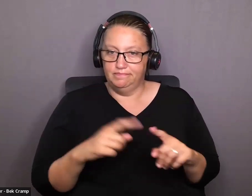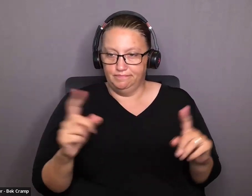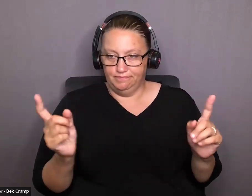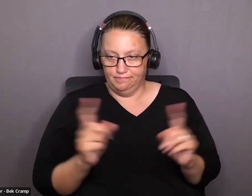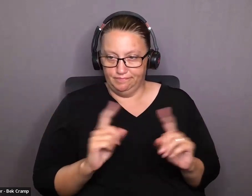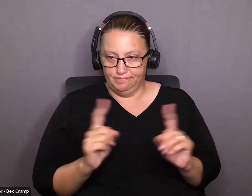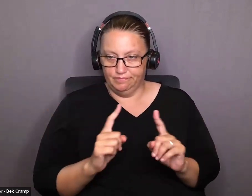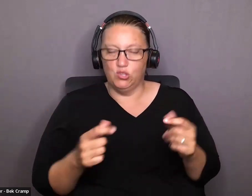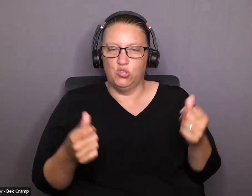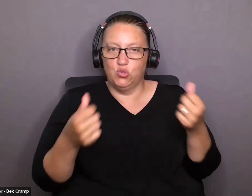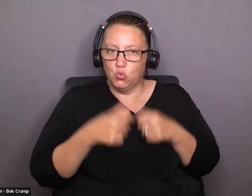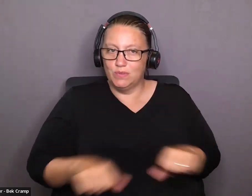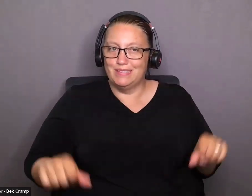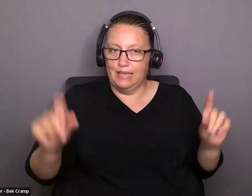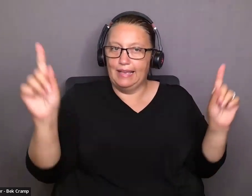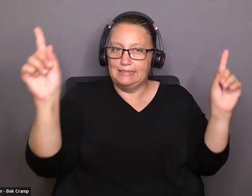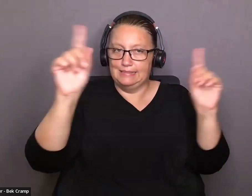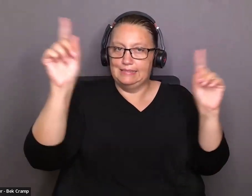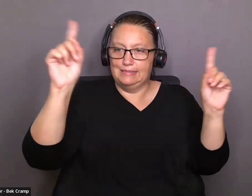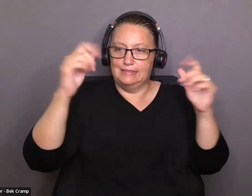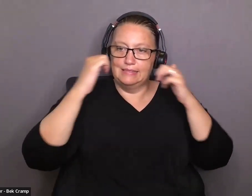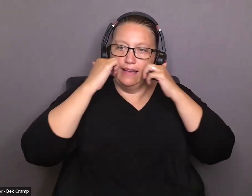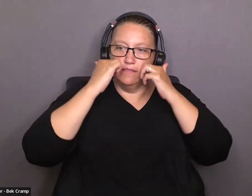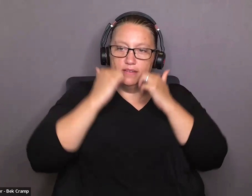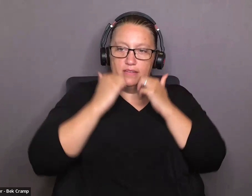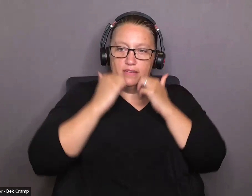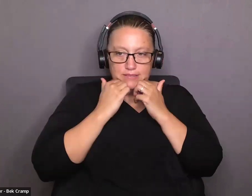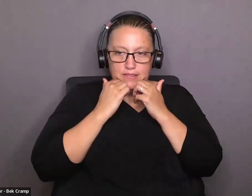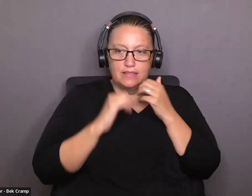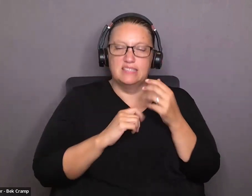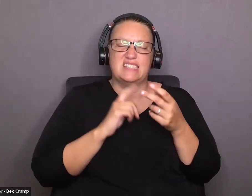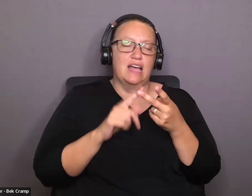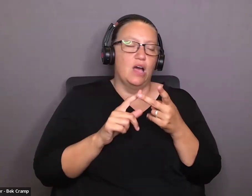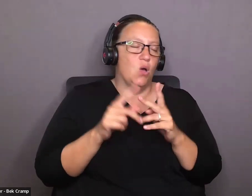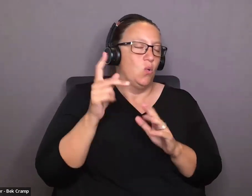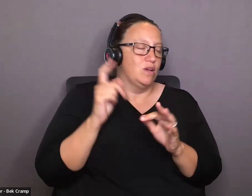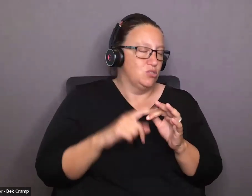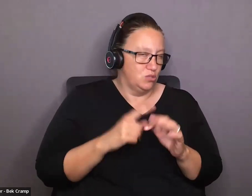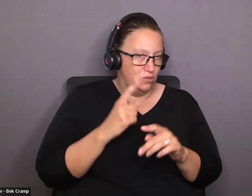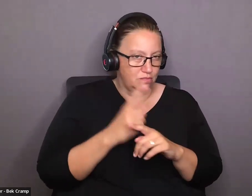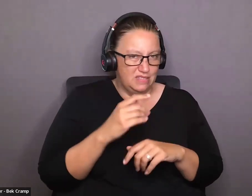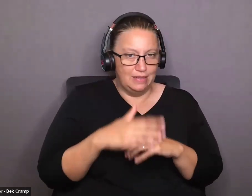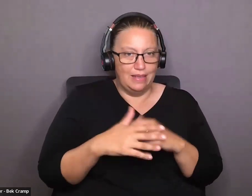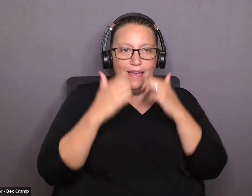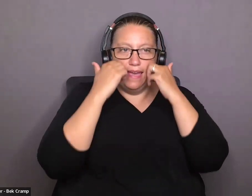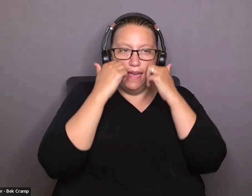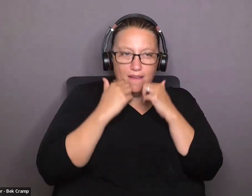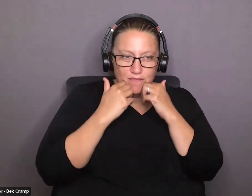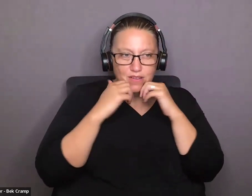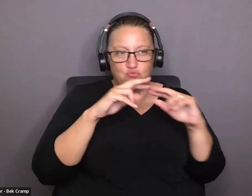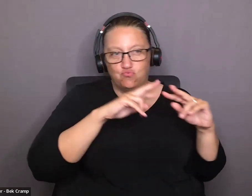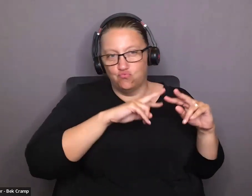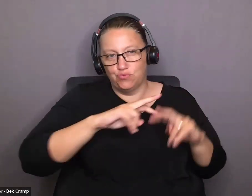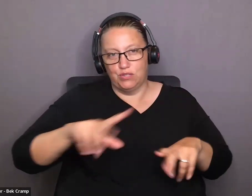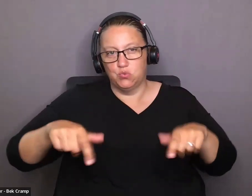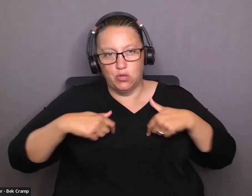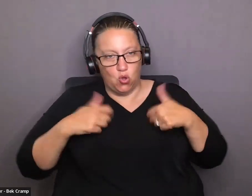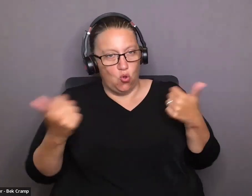existing evidence. Our second question focuses on the evidence and research. We already have